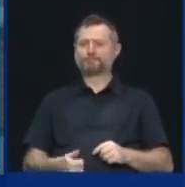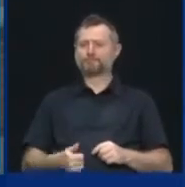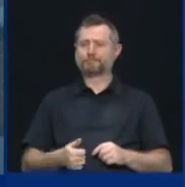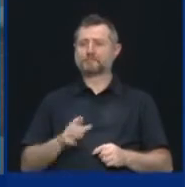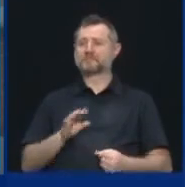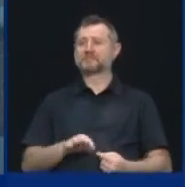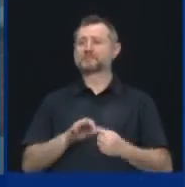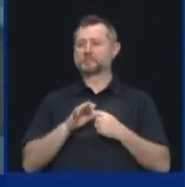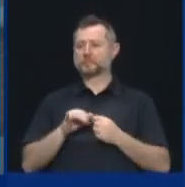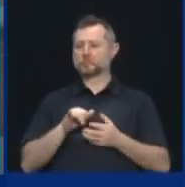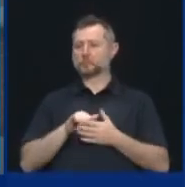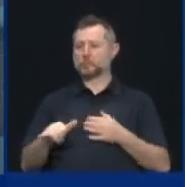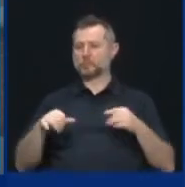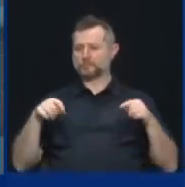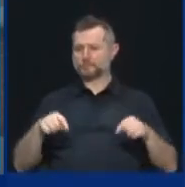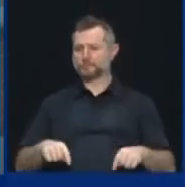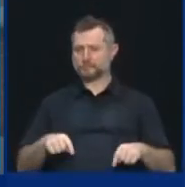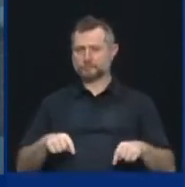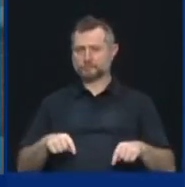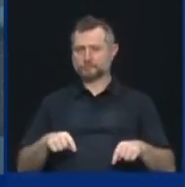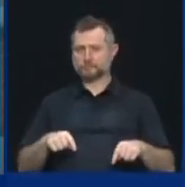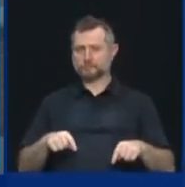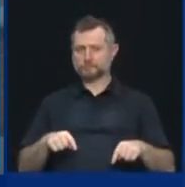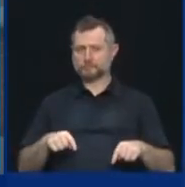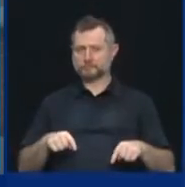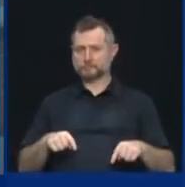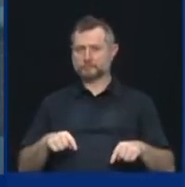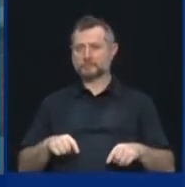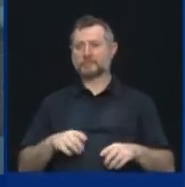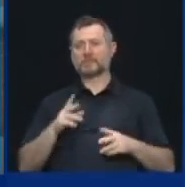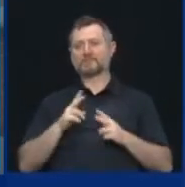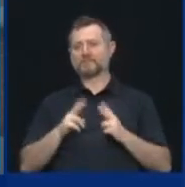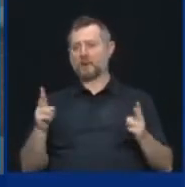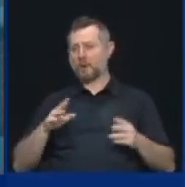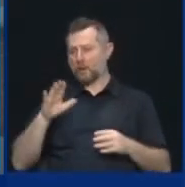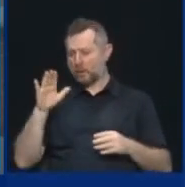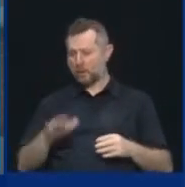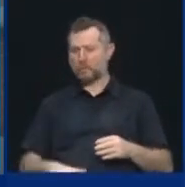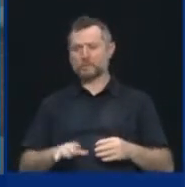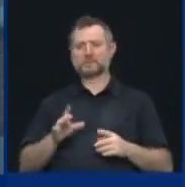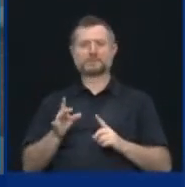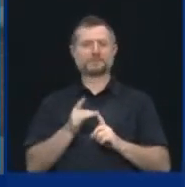TRANSMISSION BY CHILDREN IS EXTREMELY LOW, ESPECIALLY IN THIS STATE.